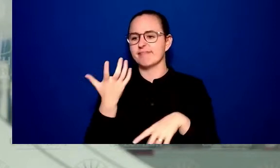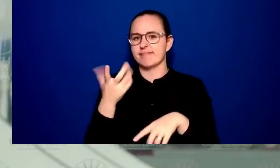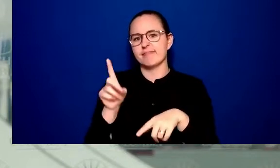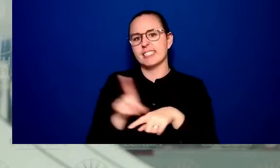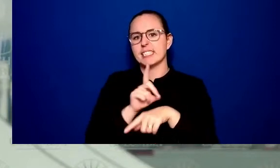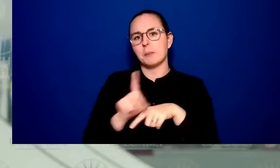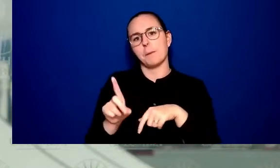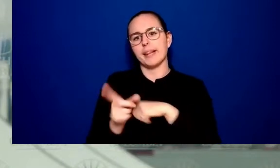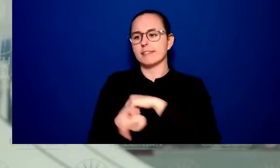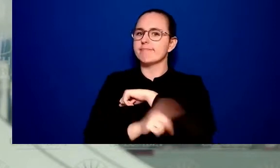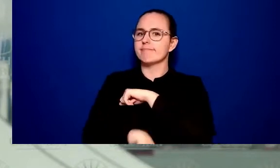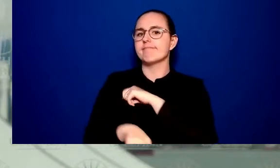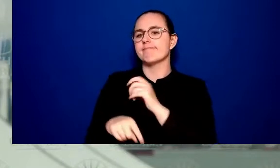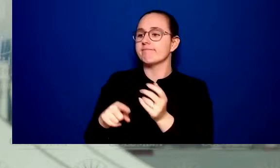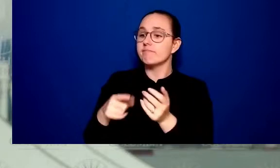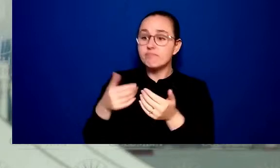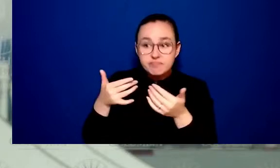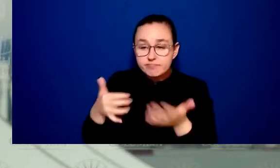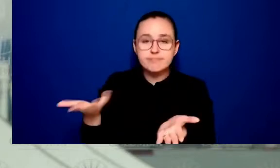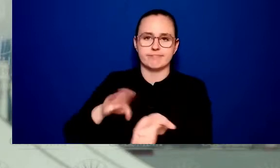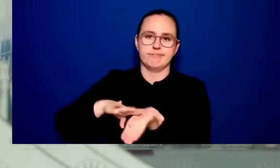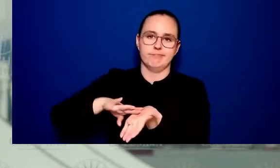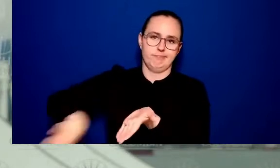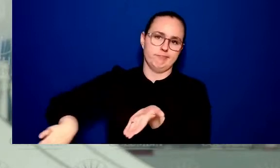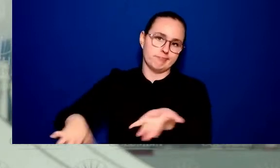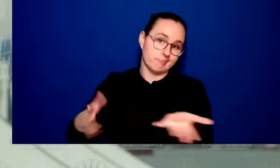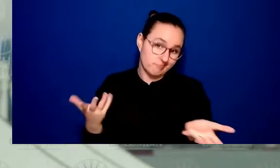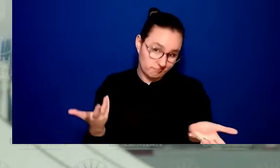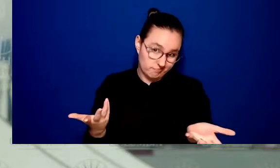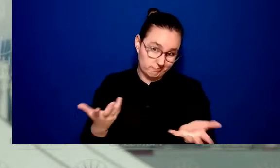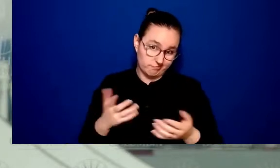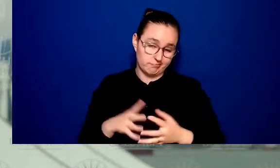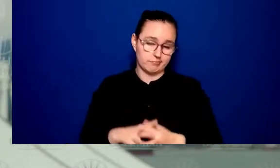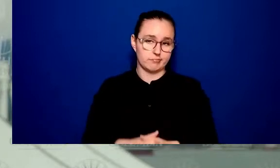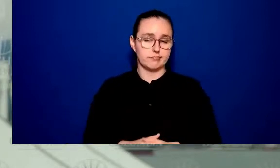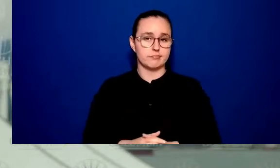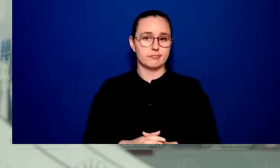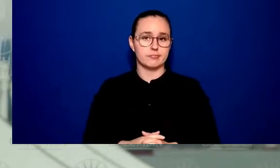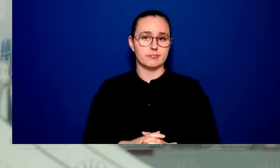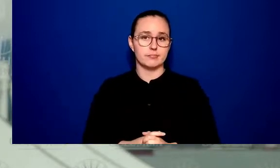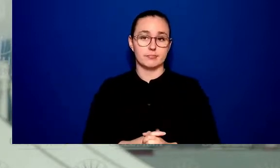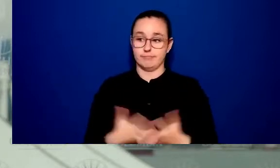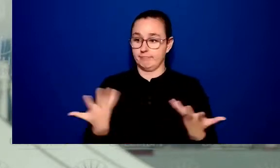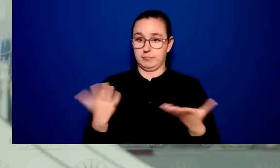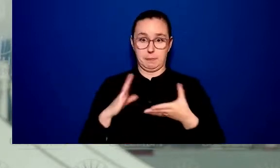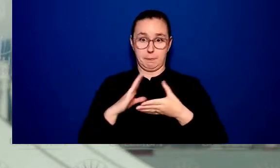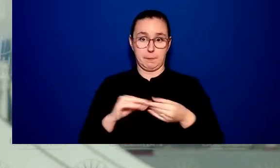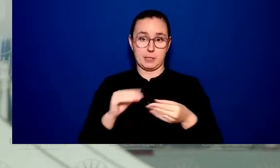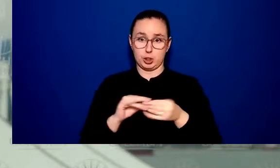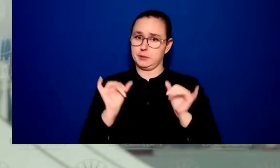message remains. Get vaccinated. Protect yourself, protect your colleagues and protect